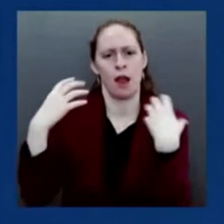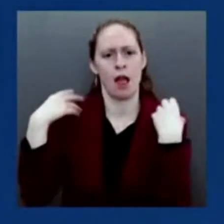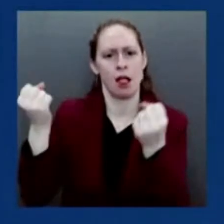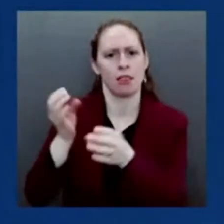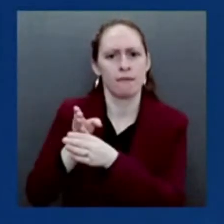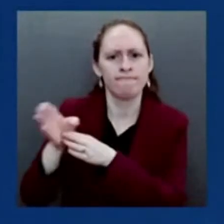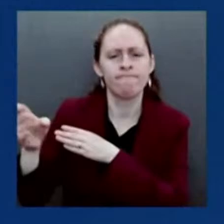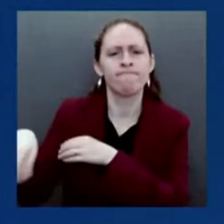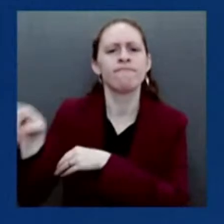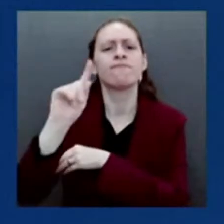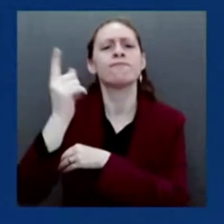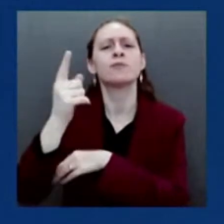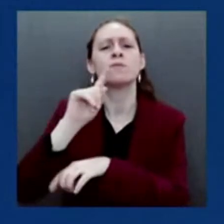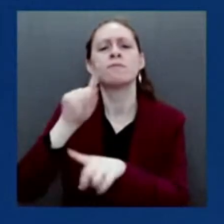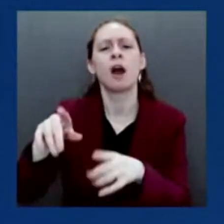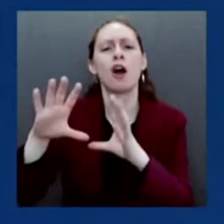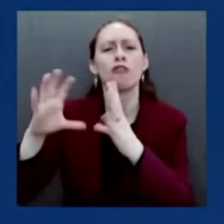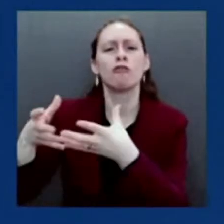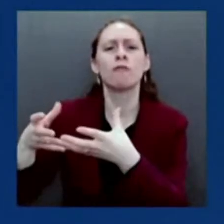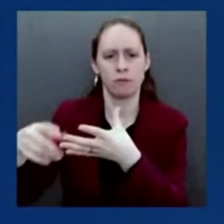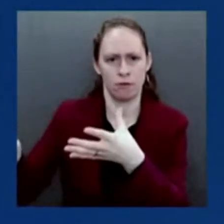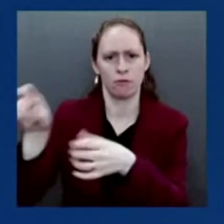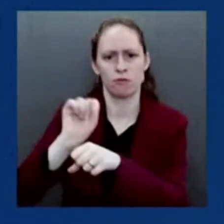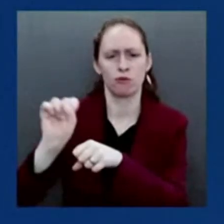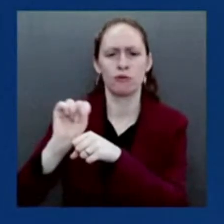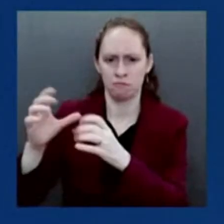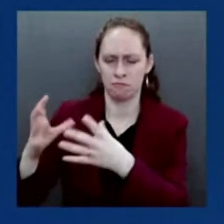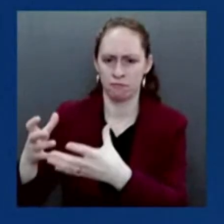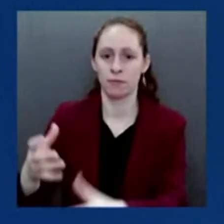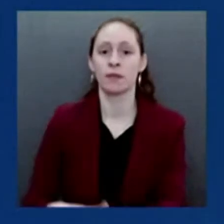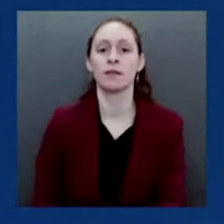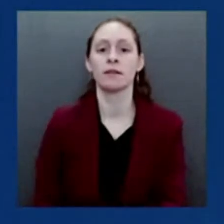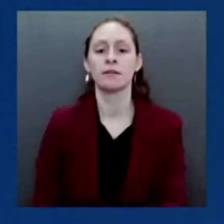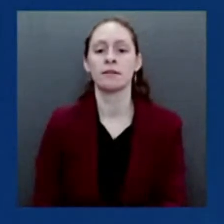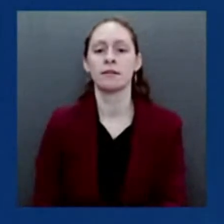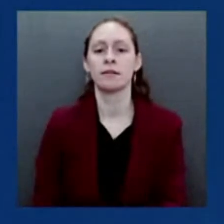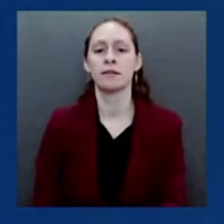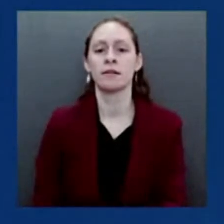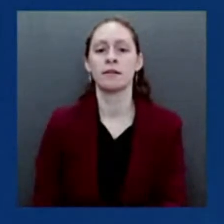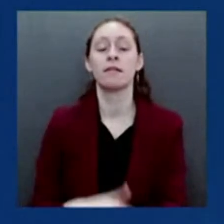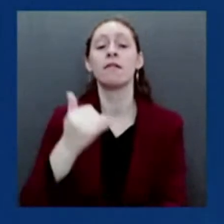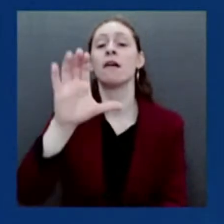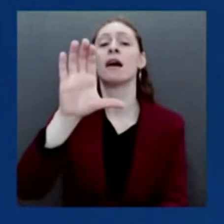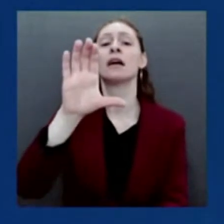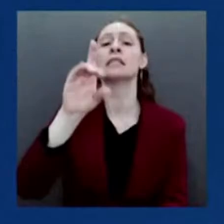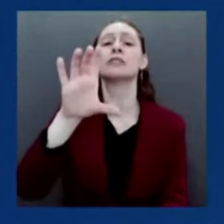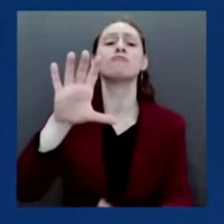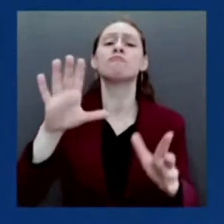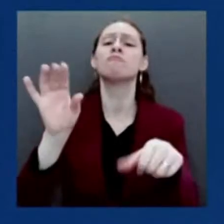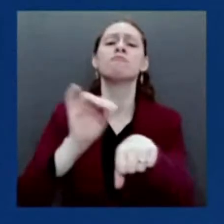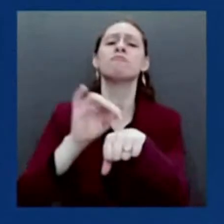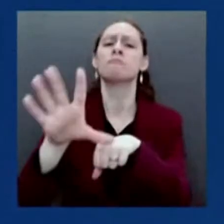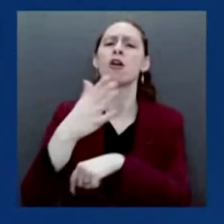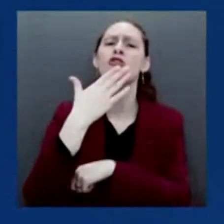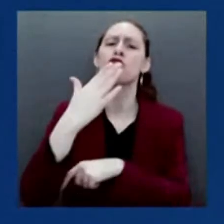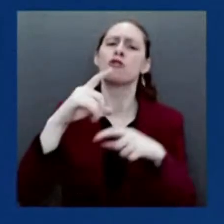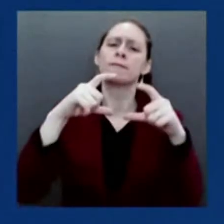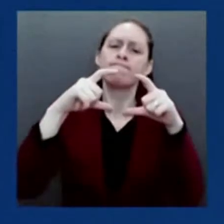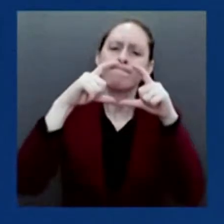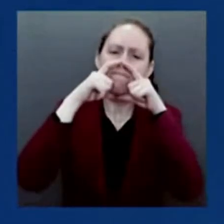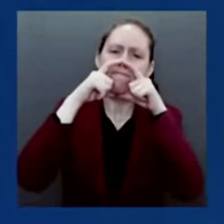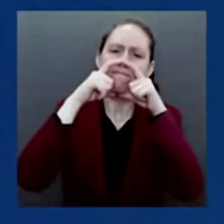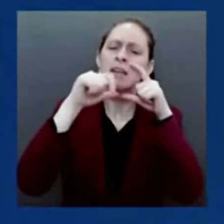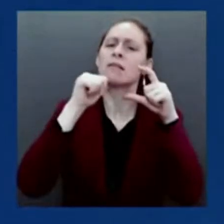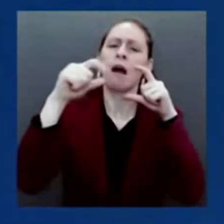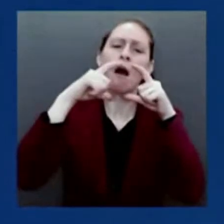WORKERS.